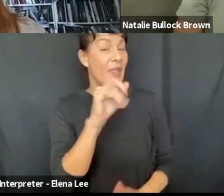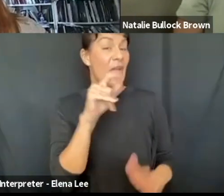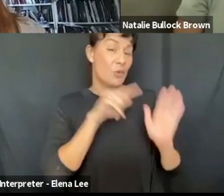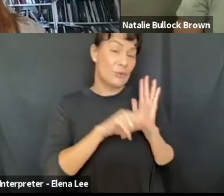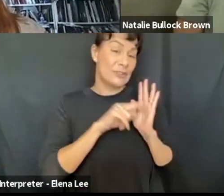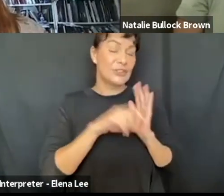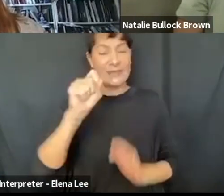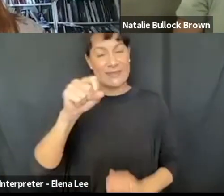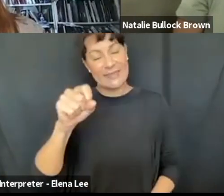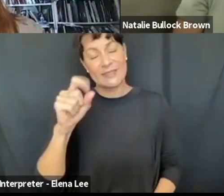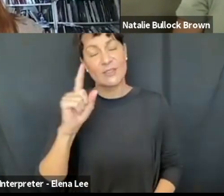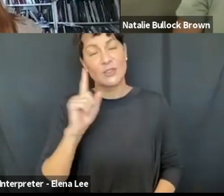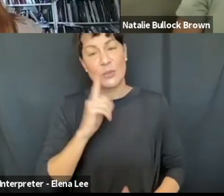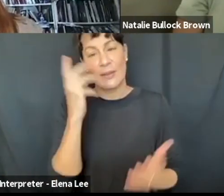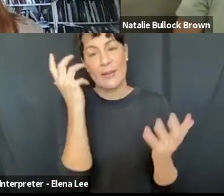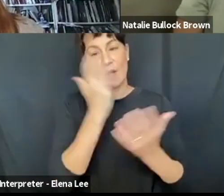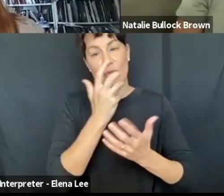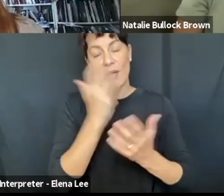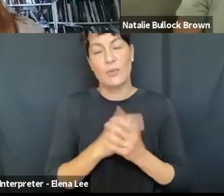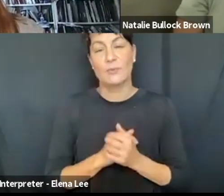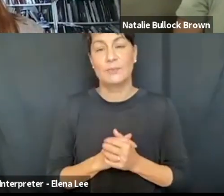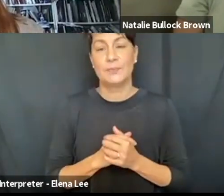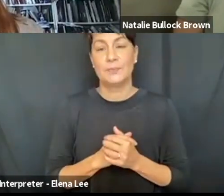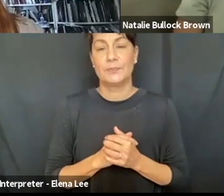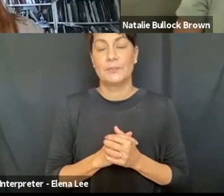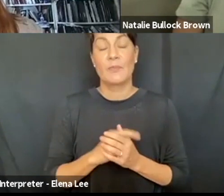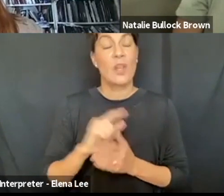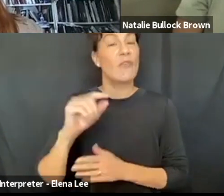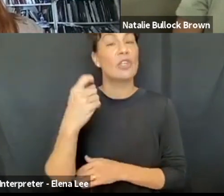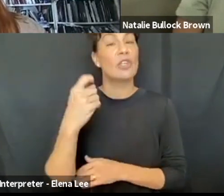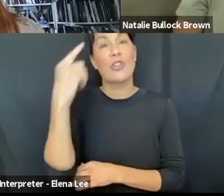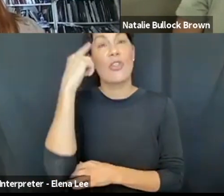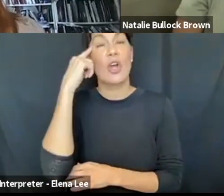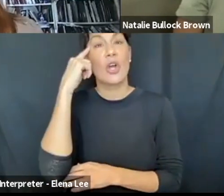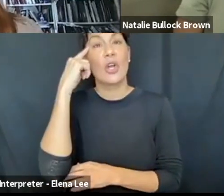Thank you Sherizaan, the first thought I was having, as I was listening to all of this,